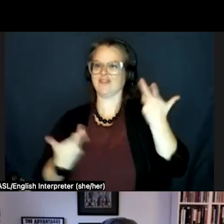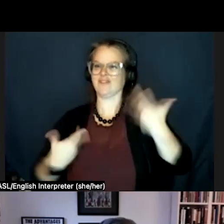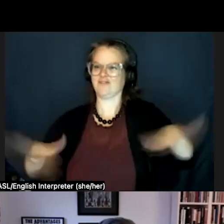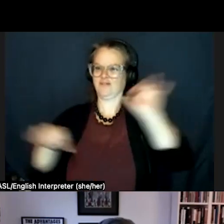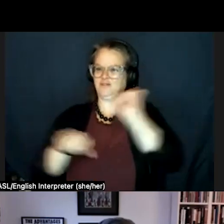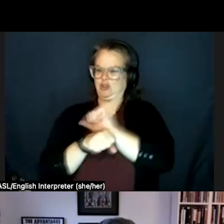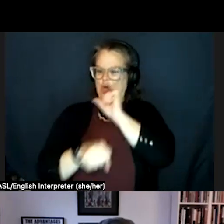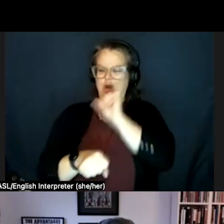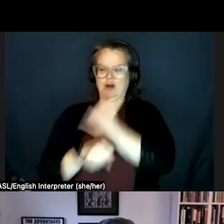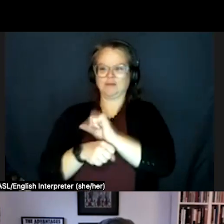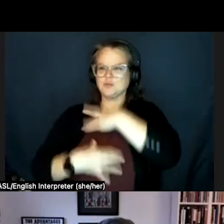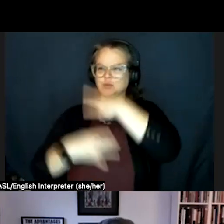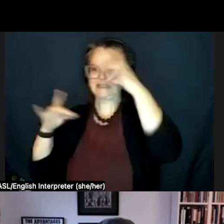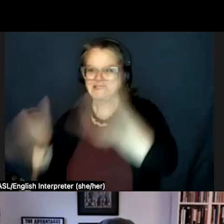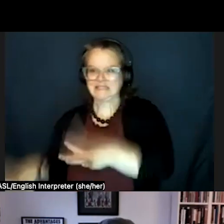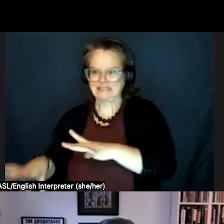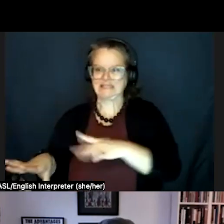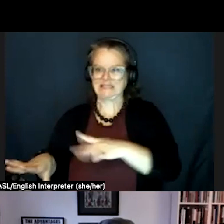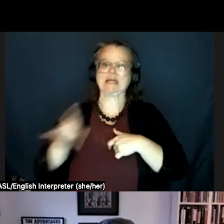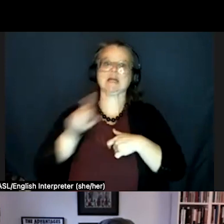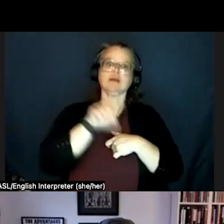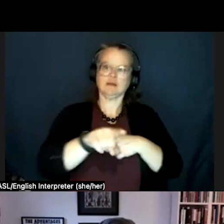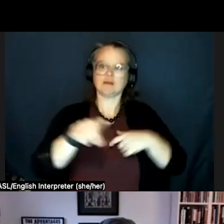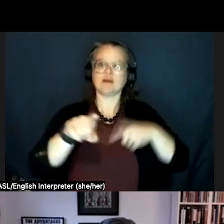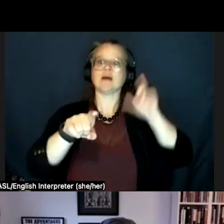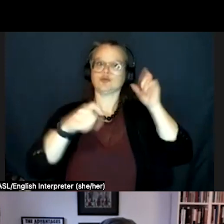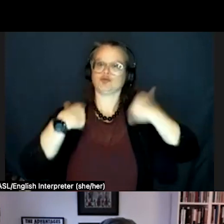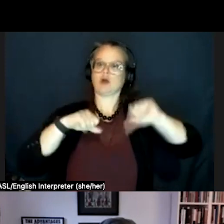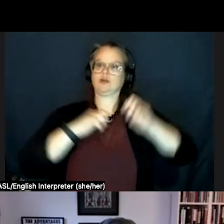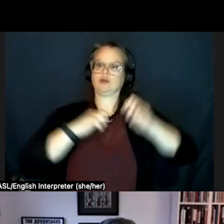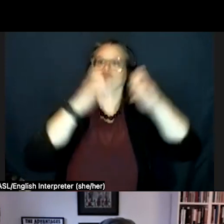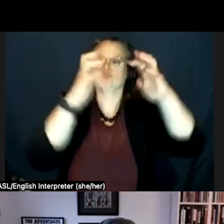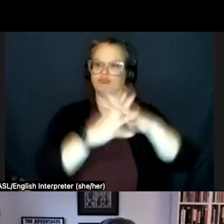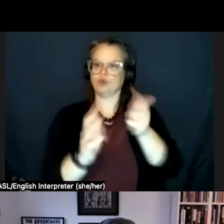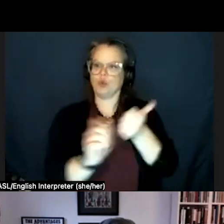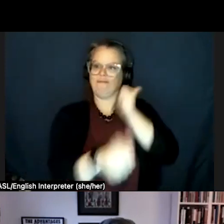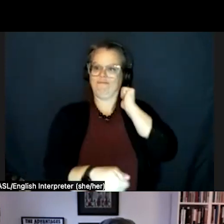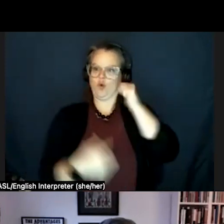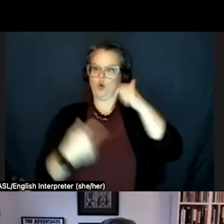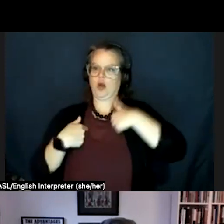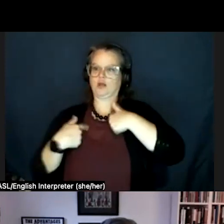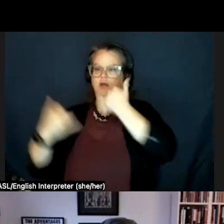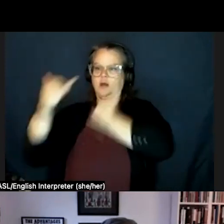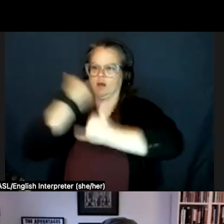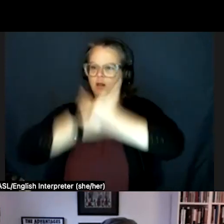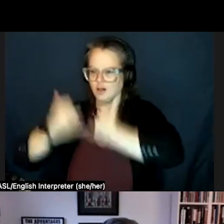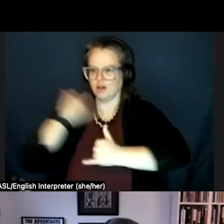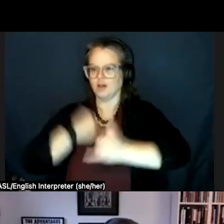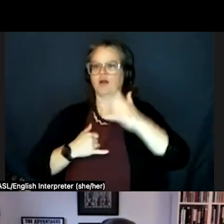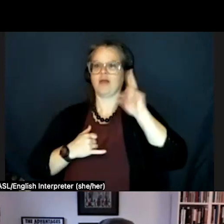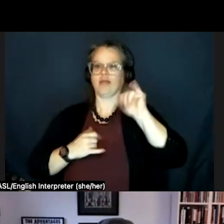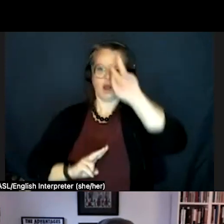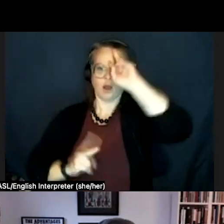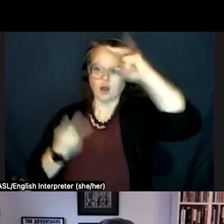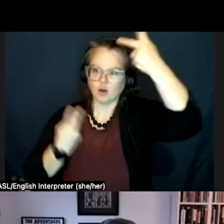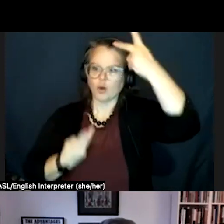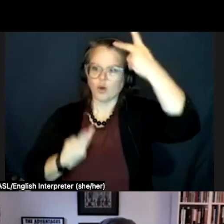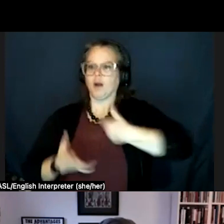we're putting in there. So on the operations side of things, you know, we have standard stuff like